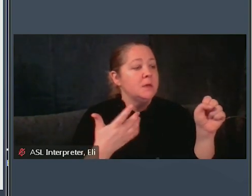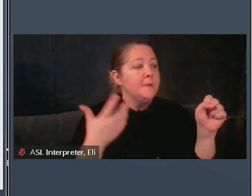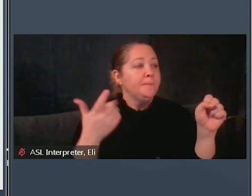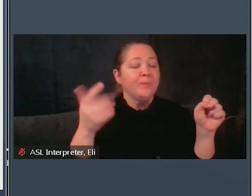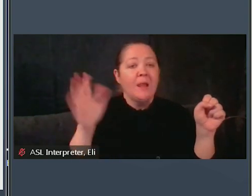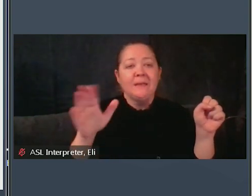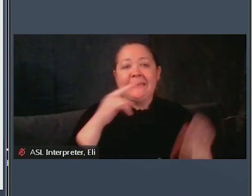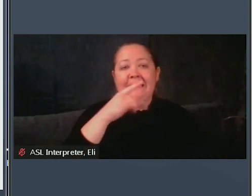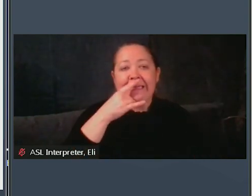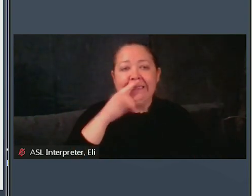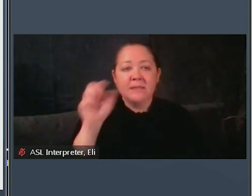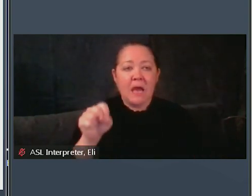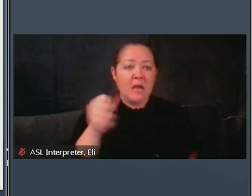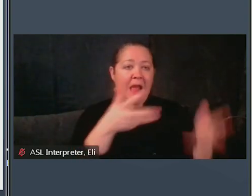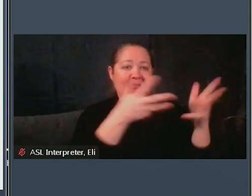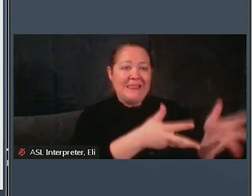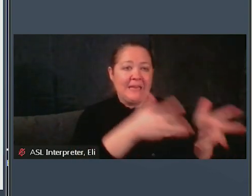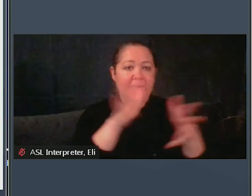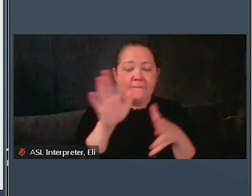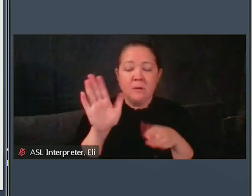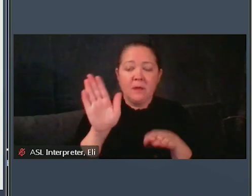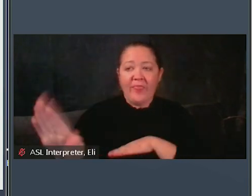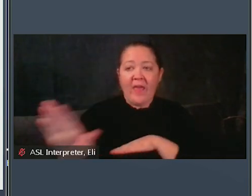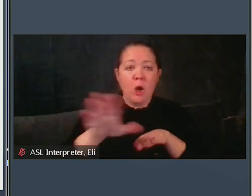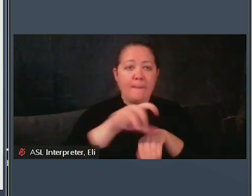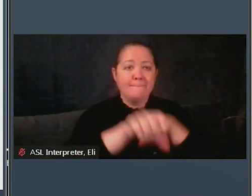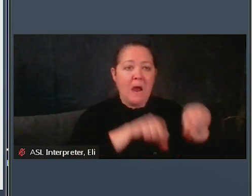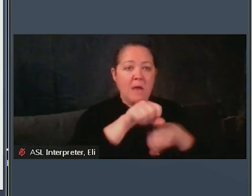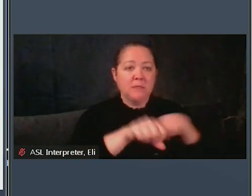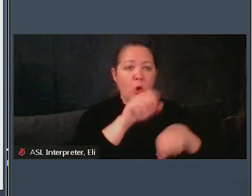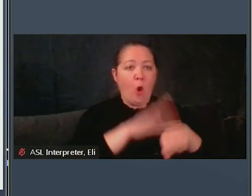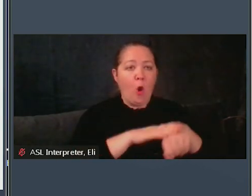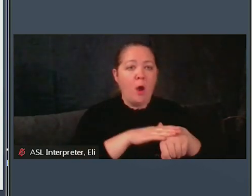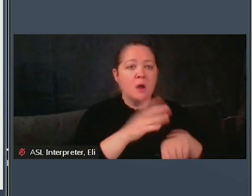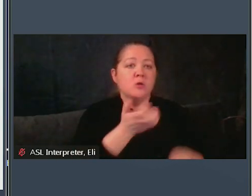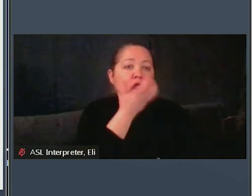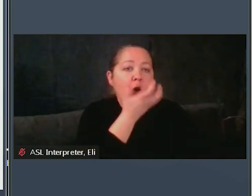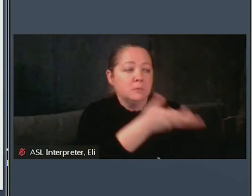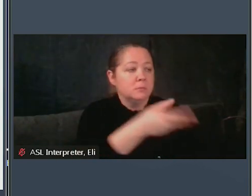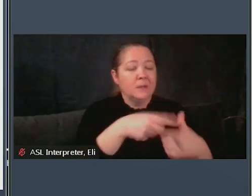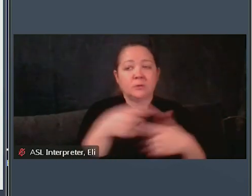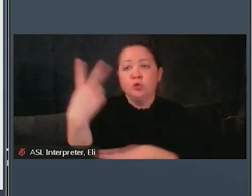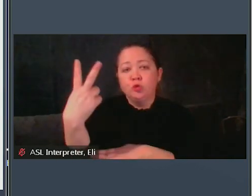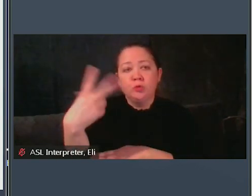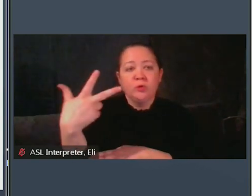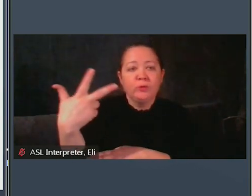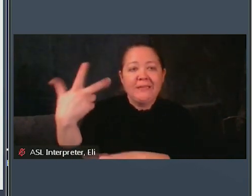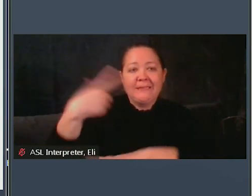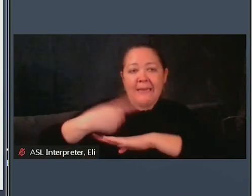I find that amazing. And I consider that. I consider that also to be a blessing,